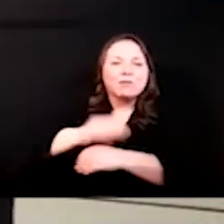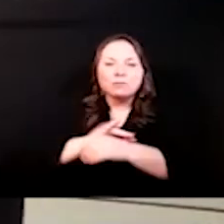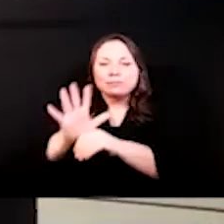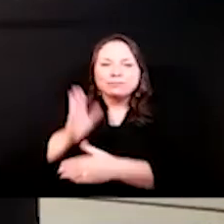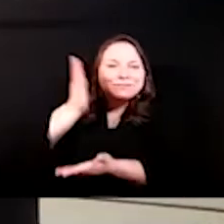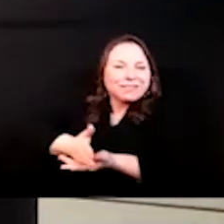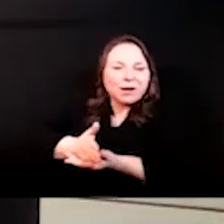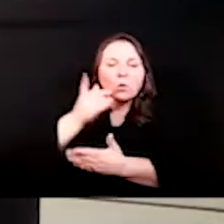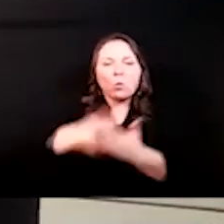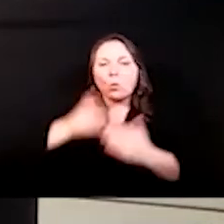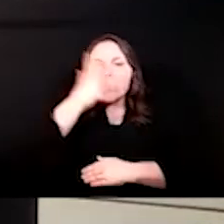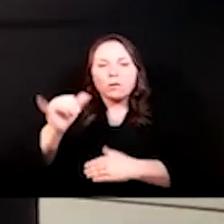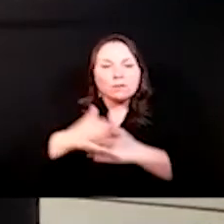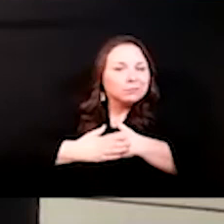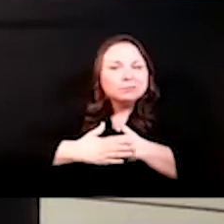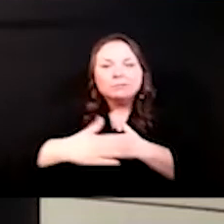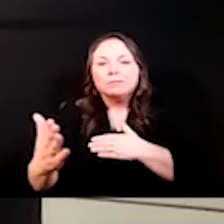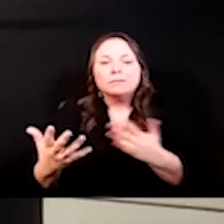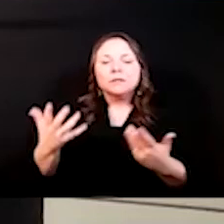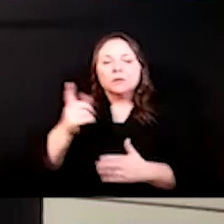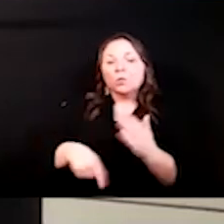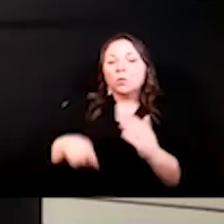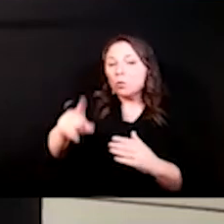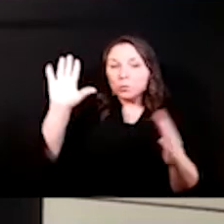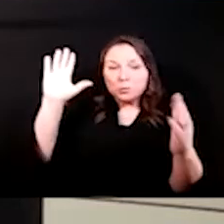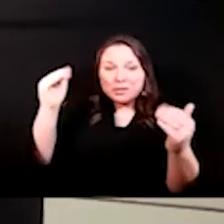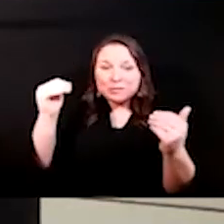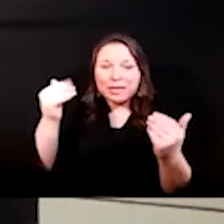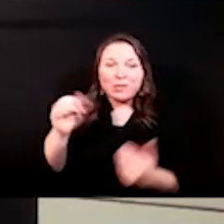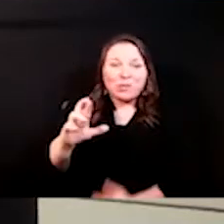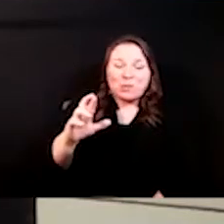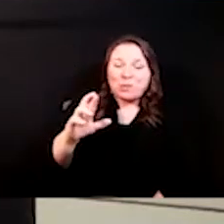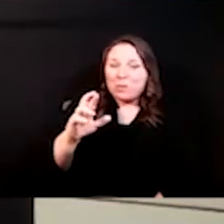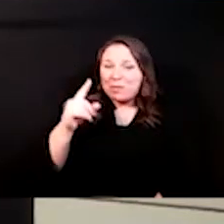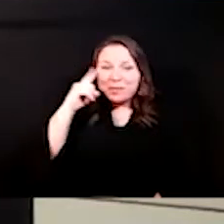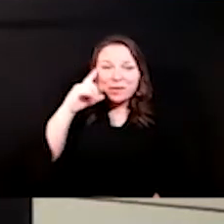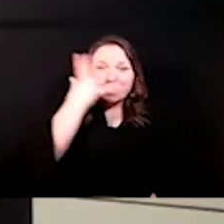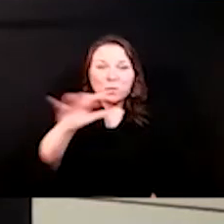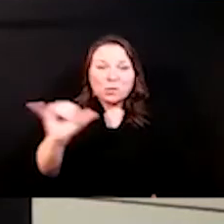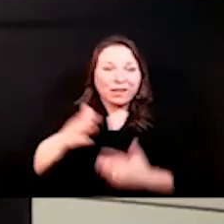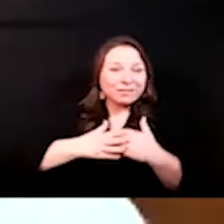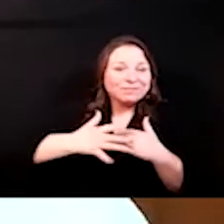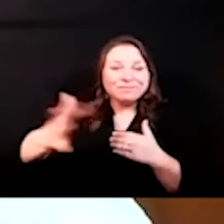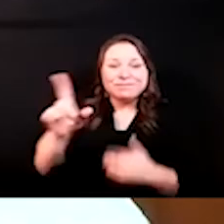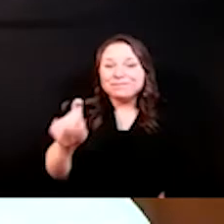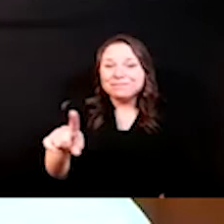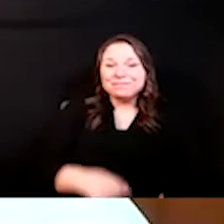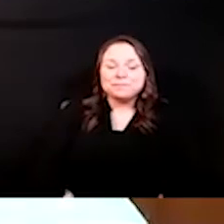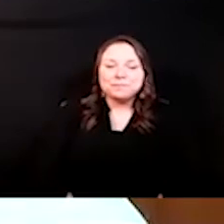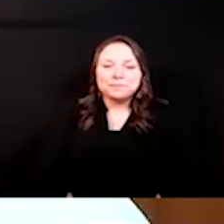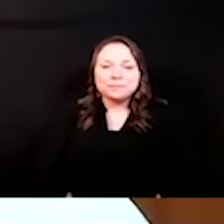TALK ABOUT WHAT LIFE IS GOING TO BE LIKE AFTER THE PANDEMIC, POST-PANDEMIC LIFE. WHAT DO YOU SEE THAT LOOK LIKE?